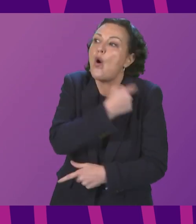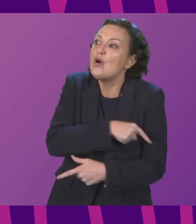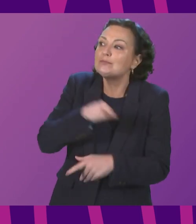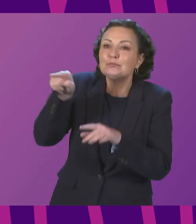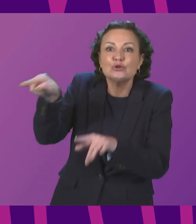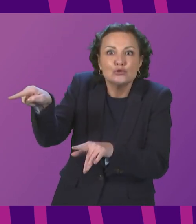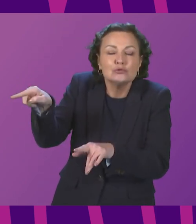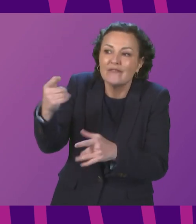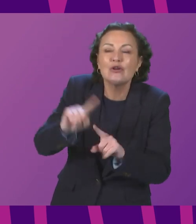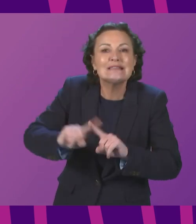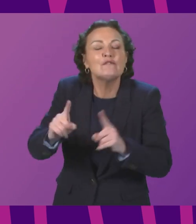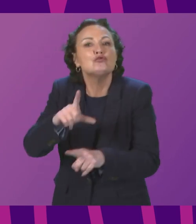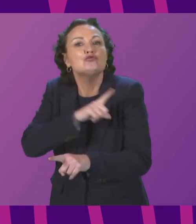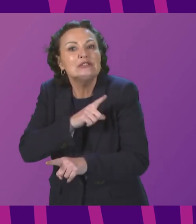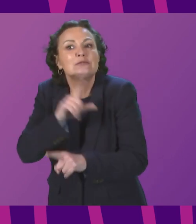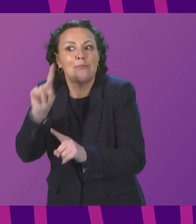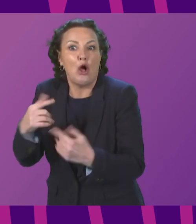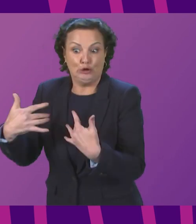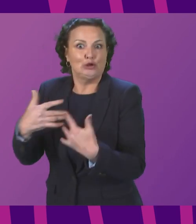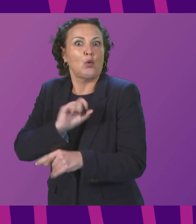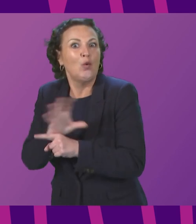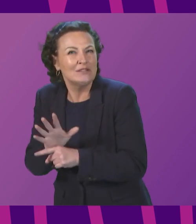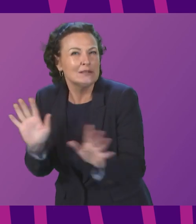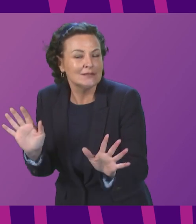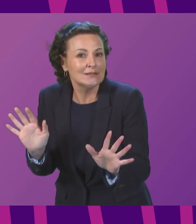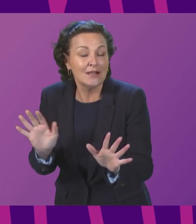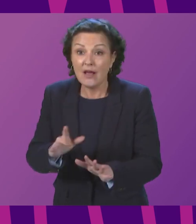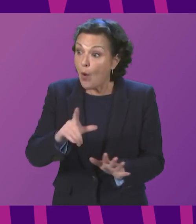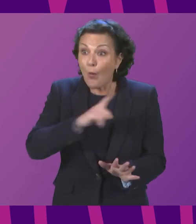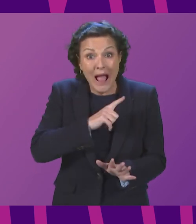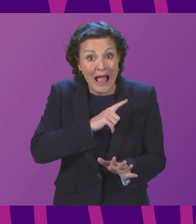is because I do not have that data yet, because Public Health Scotland is doing careful work